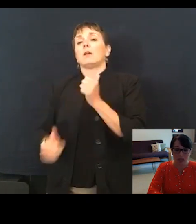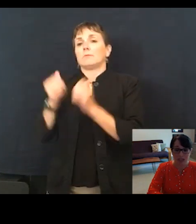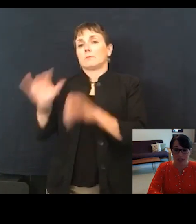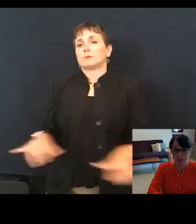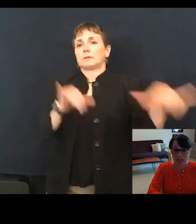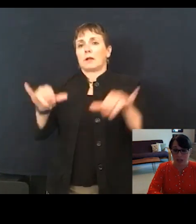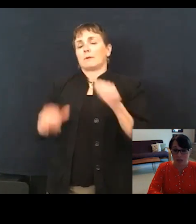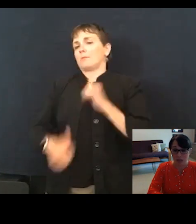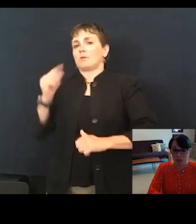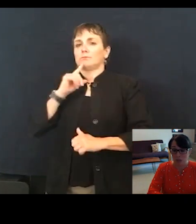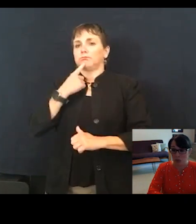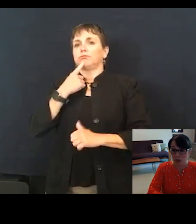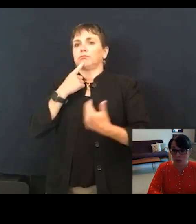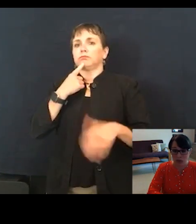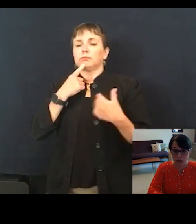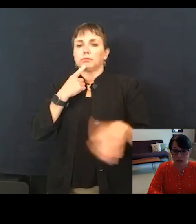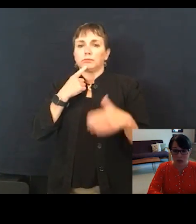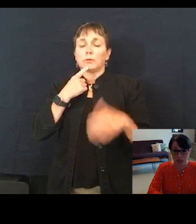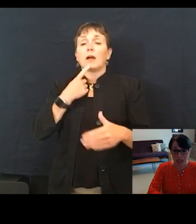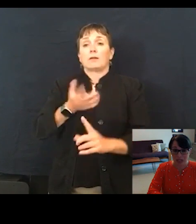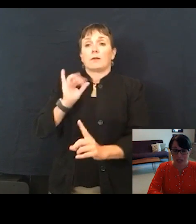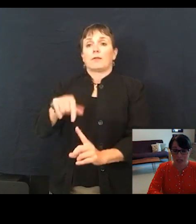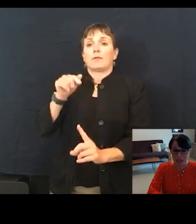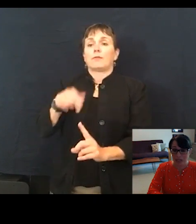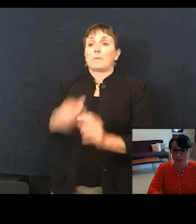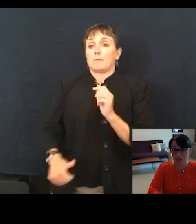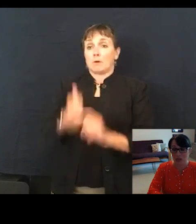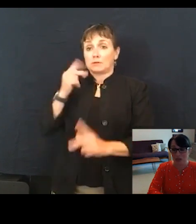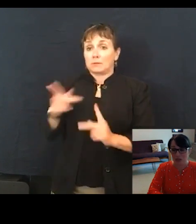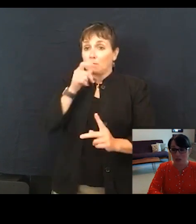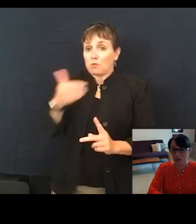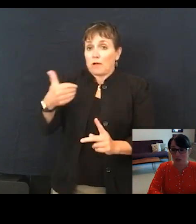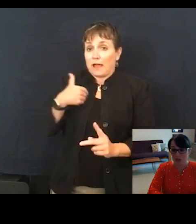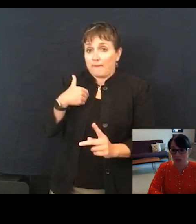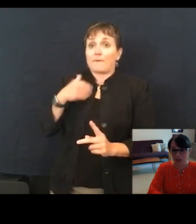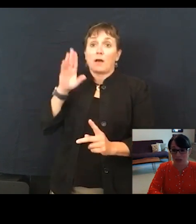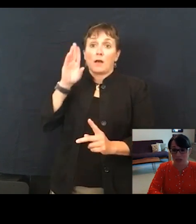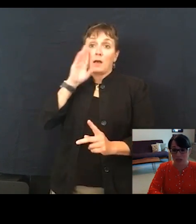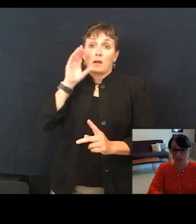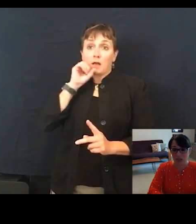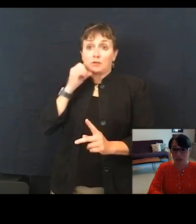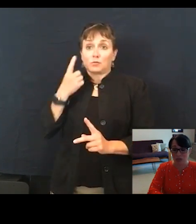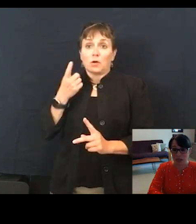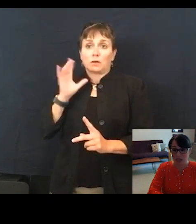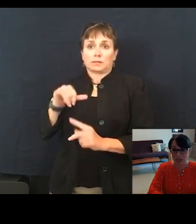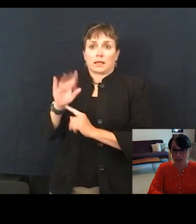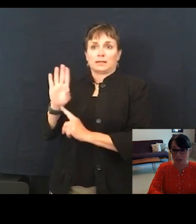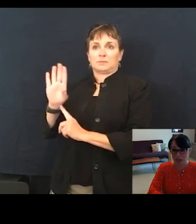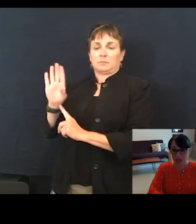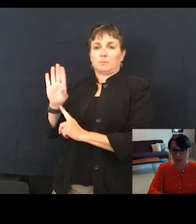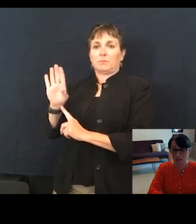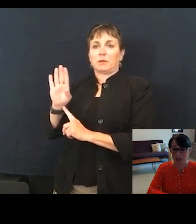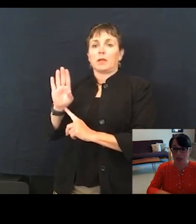It actually accounts for the majority of all USH1 cases and it's caused by mutations in a gene called myosin 7A.